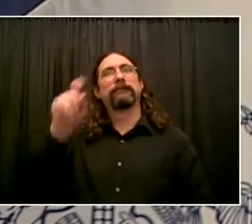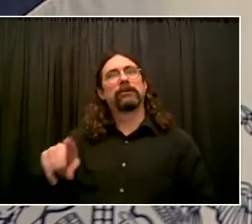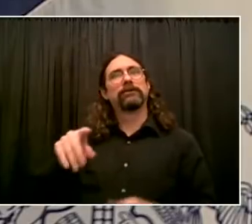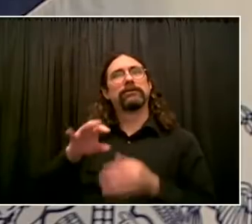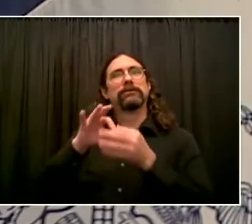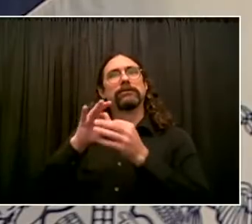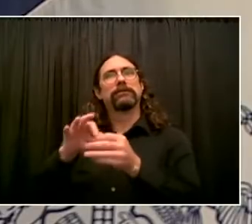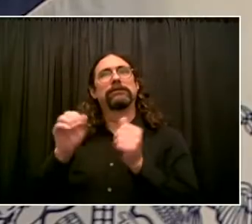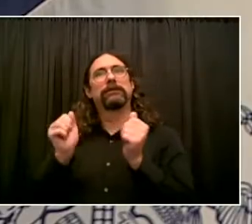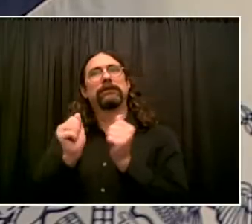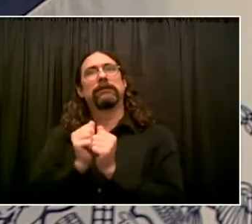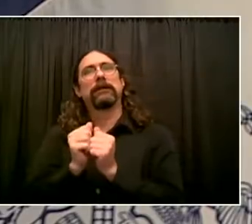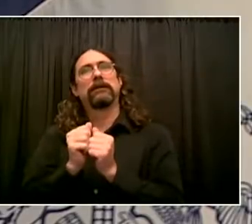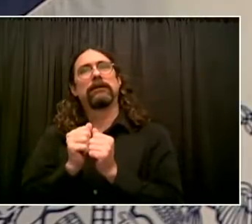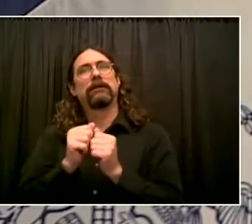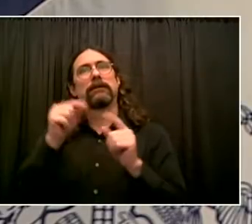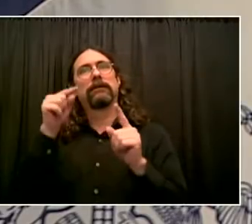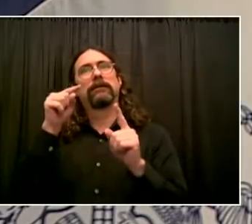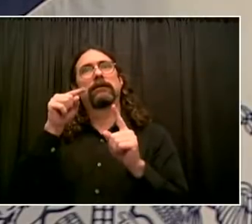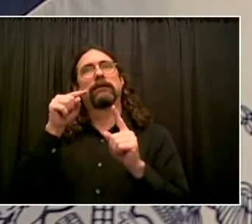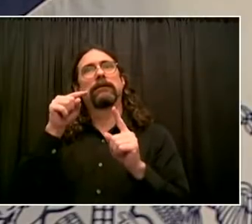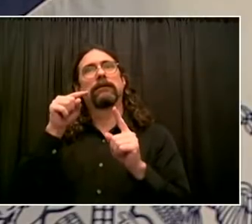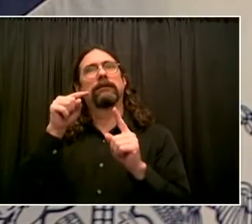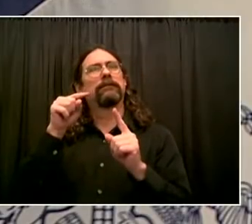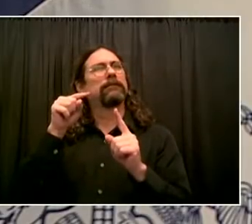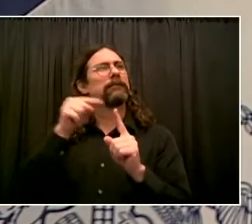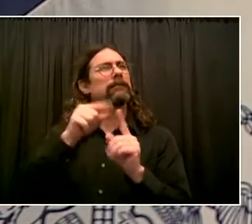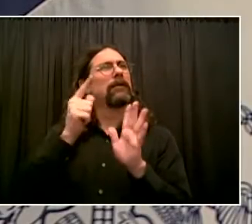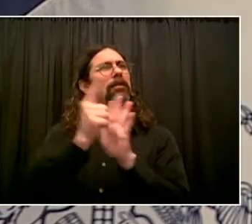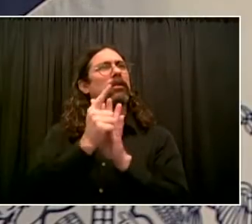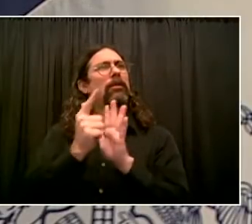VOTING BILL.